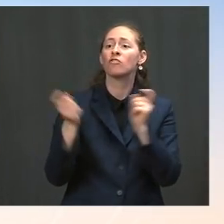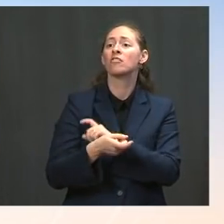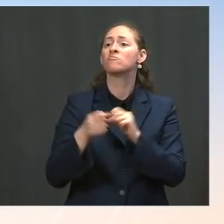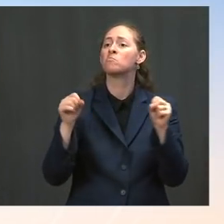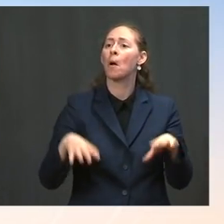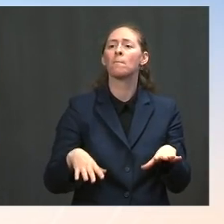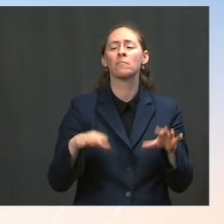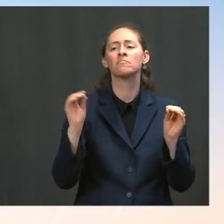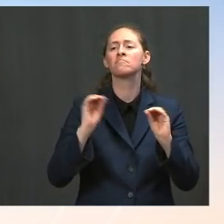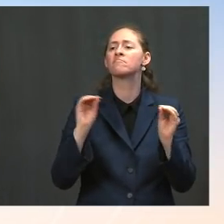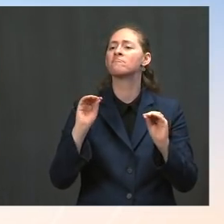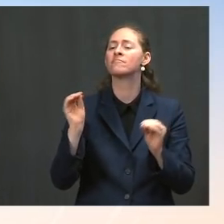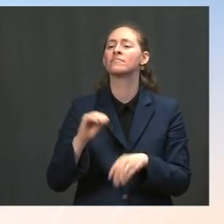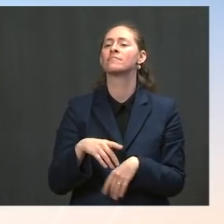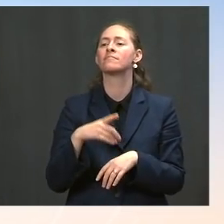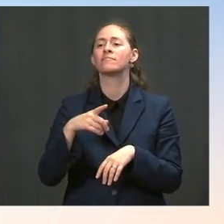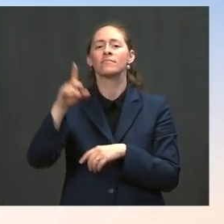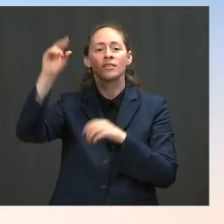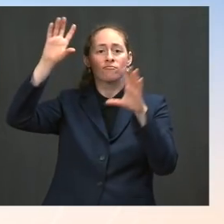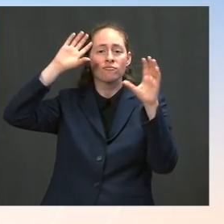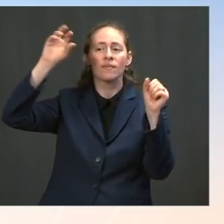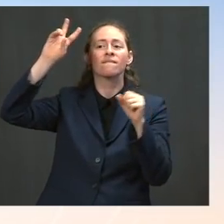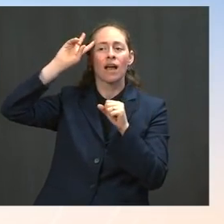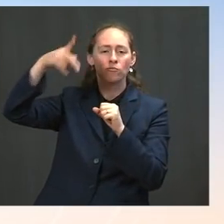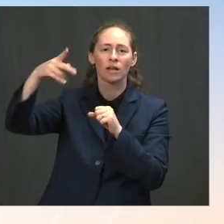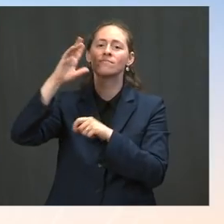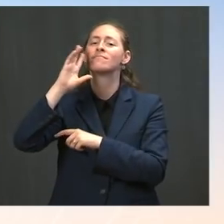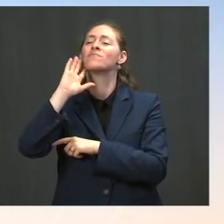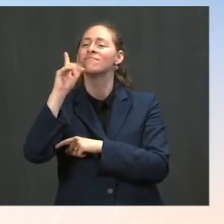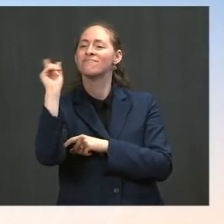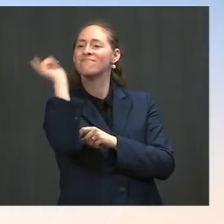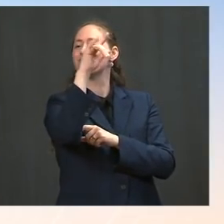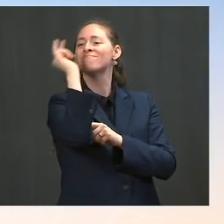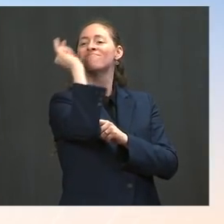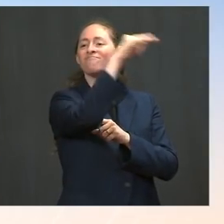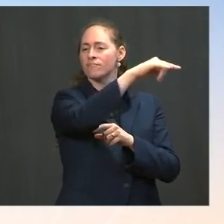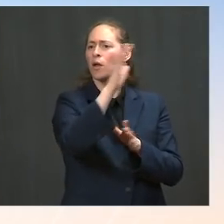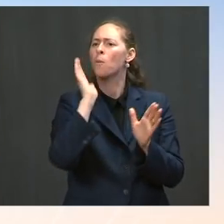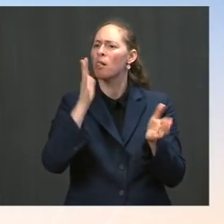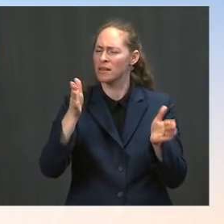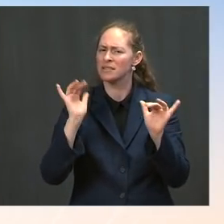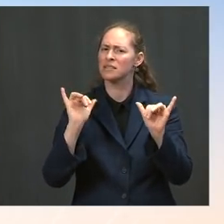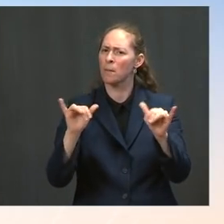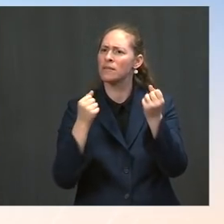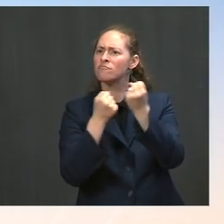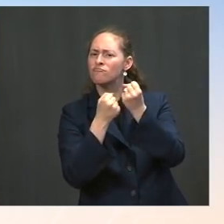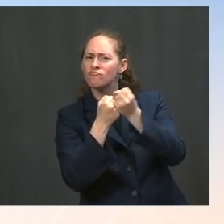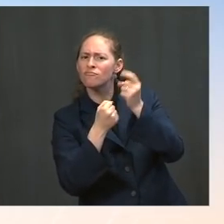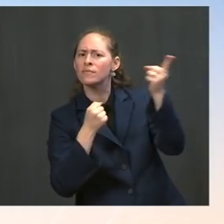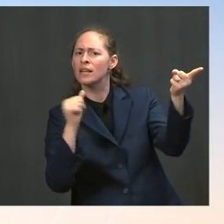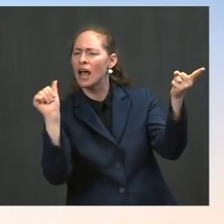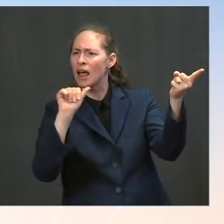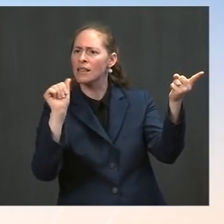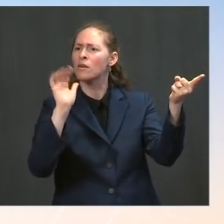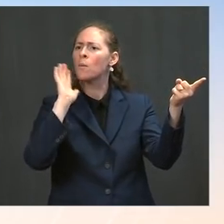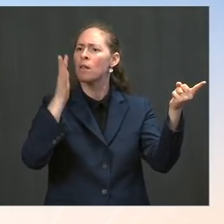And she looks forward to supporting, of course, the athletes who are competing on behalf of the United States. We are monitoring the situation closely.